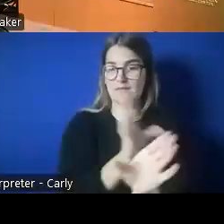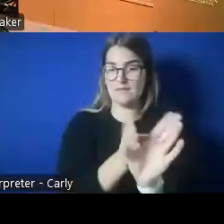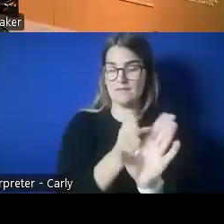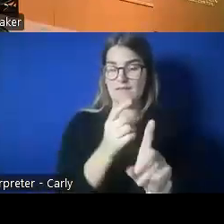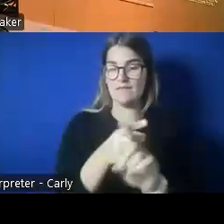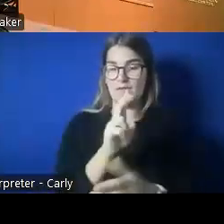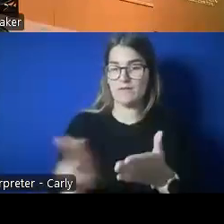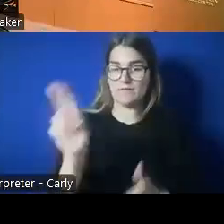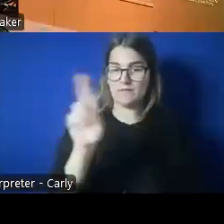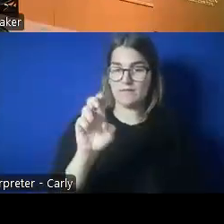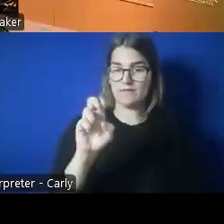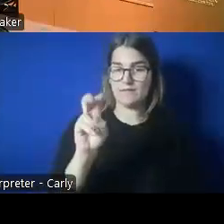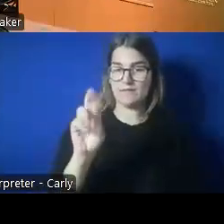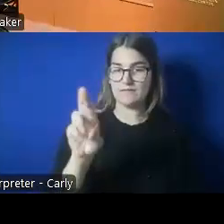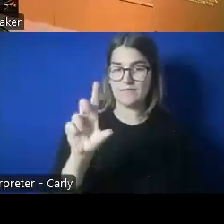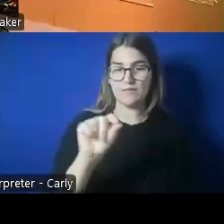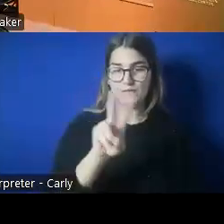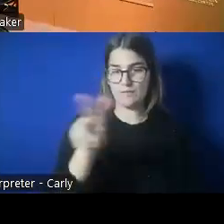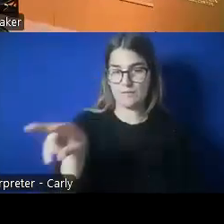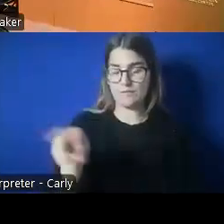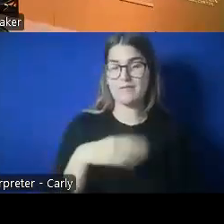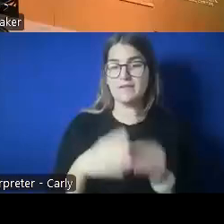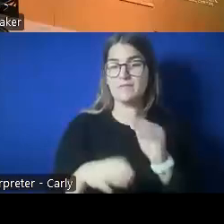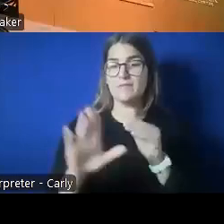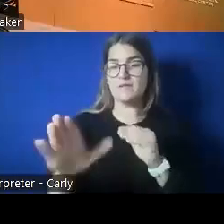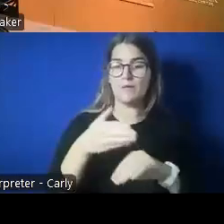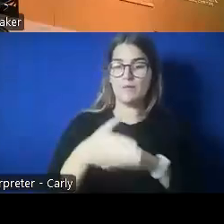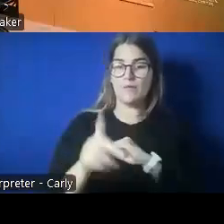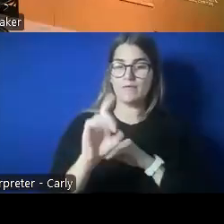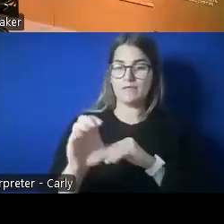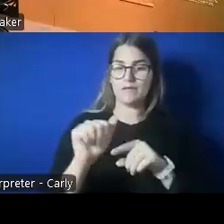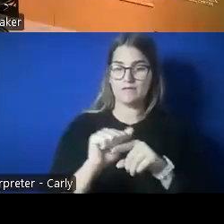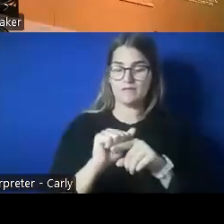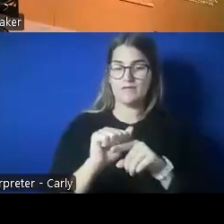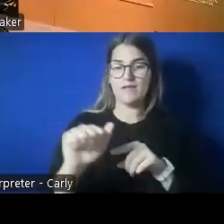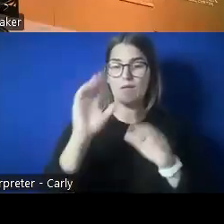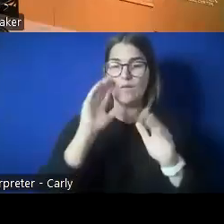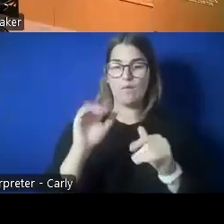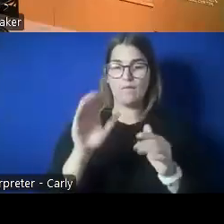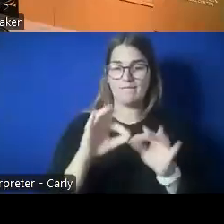of Denver in 2022 and completed her post training at Mount Hope Family Center um in addition to her